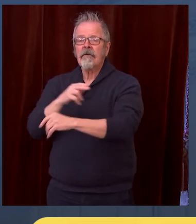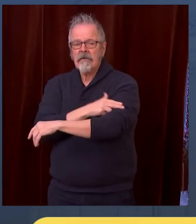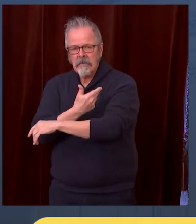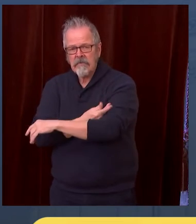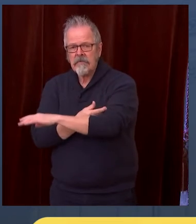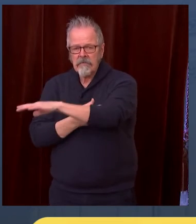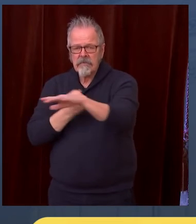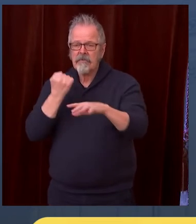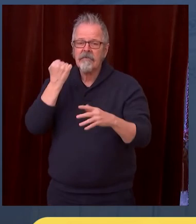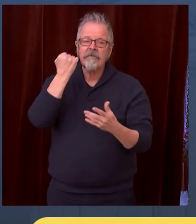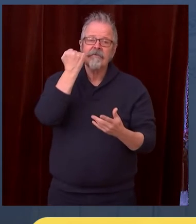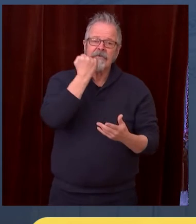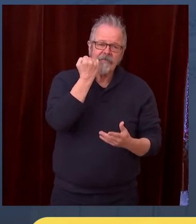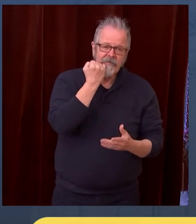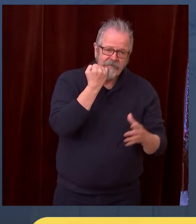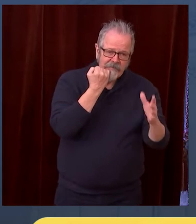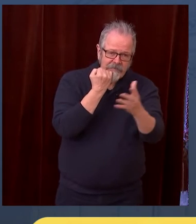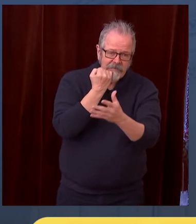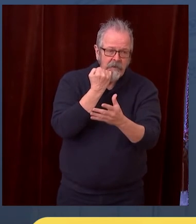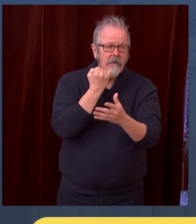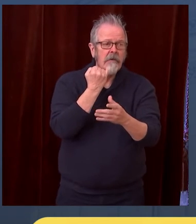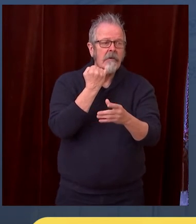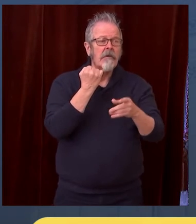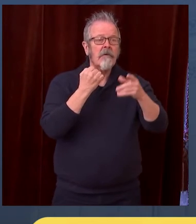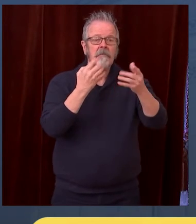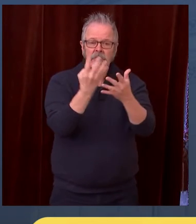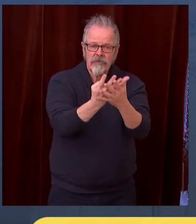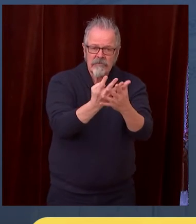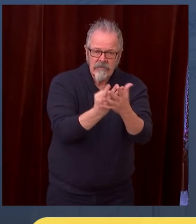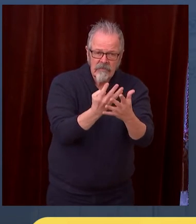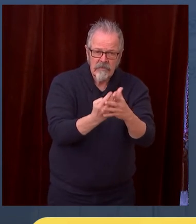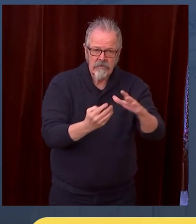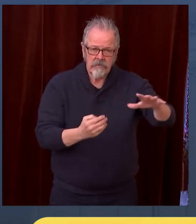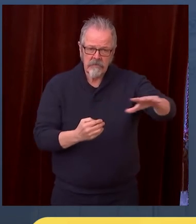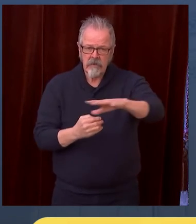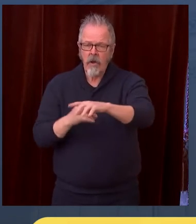Obviously that makes sense because these are places where people are very close